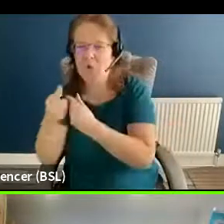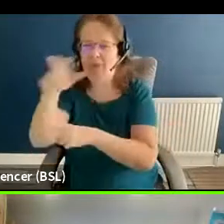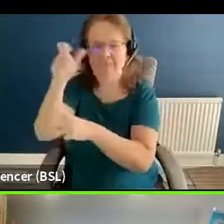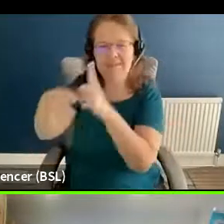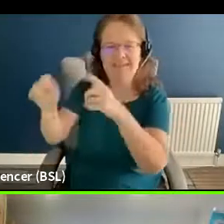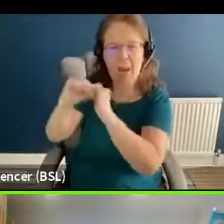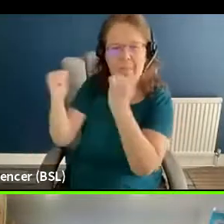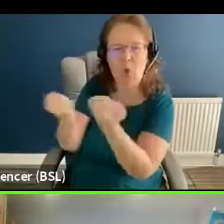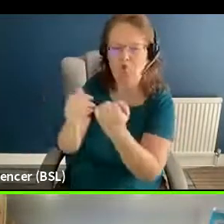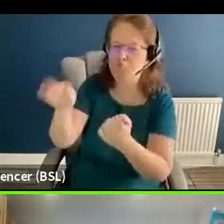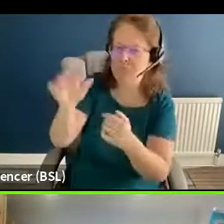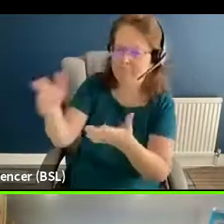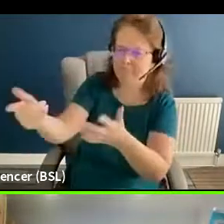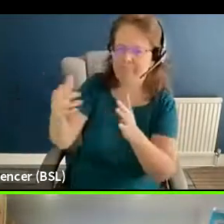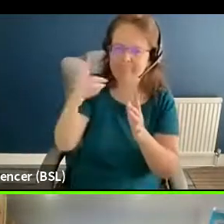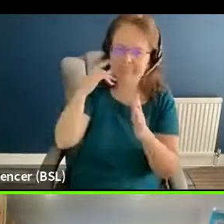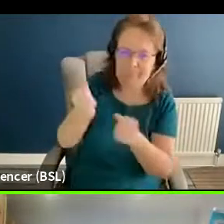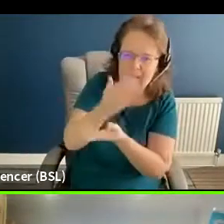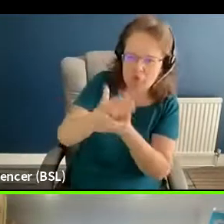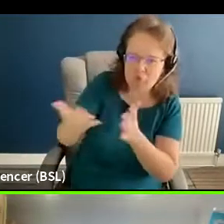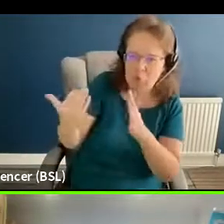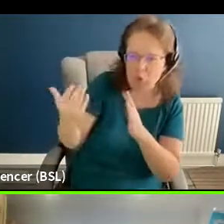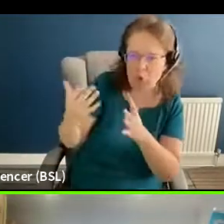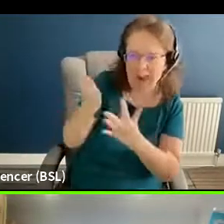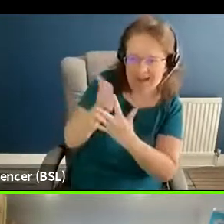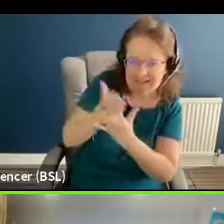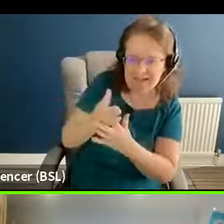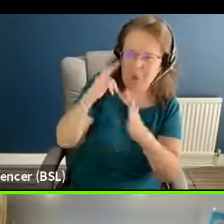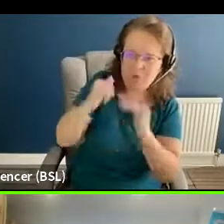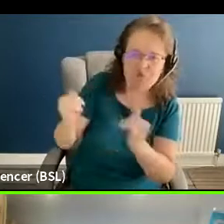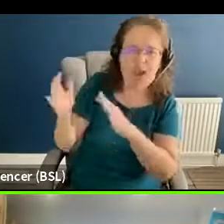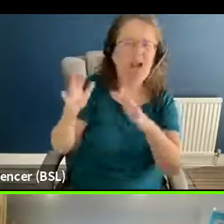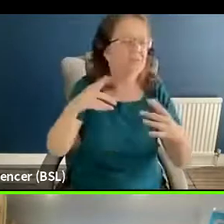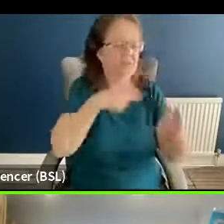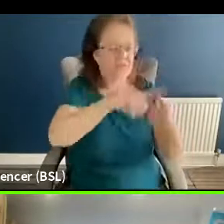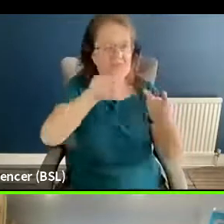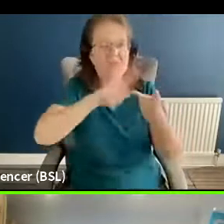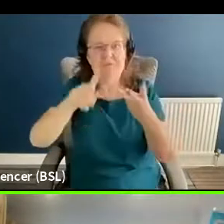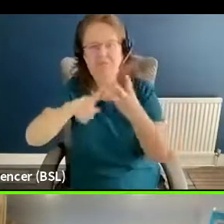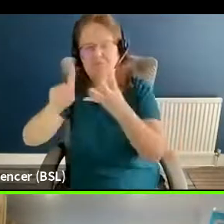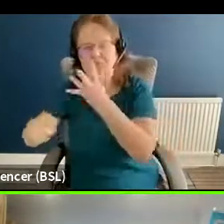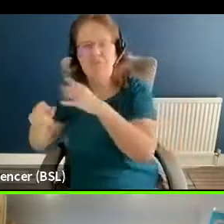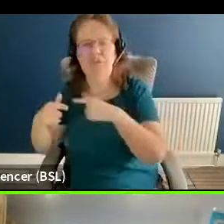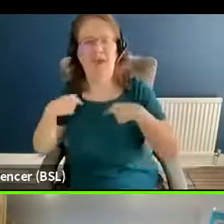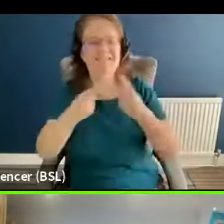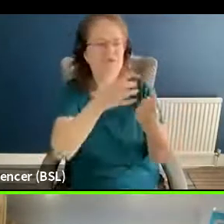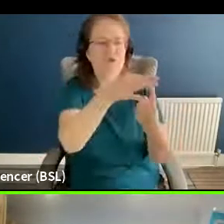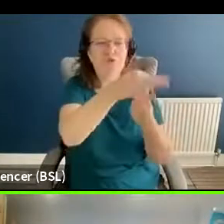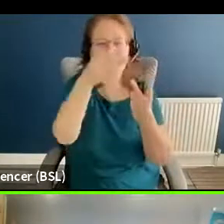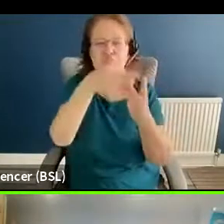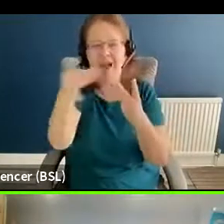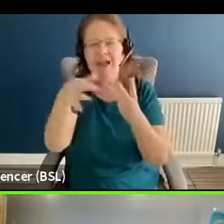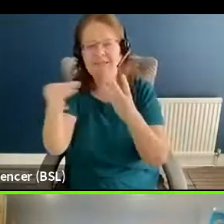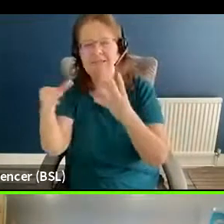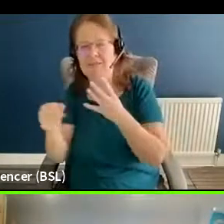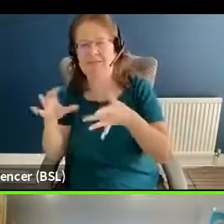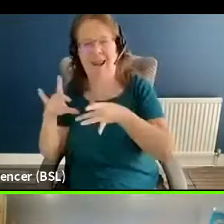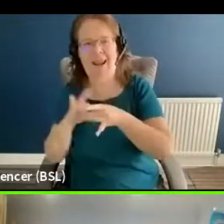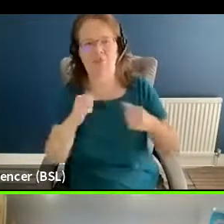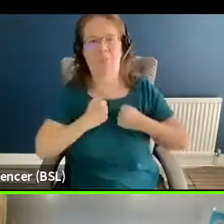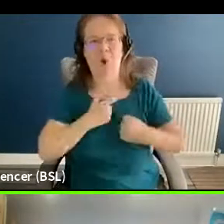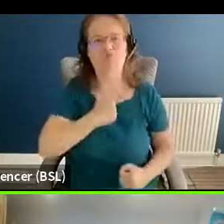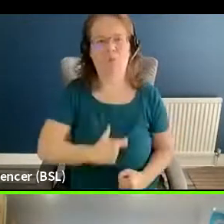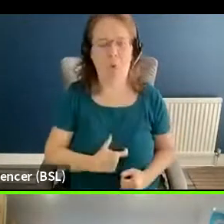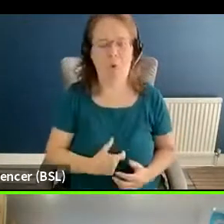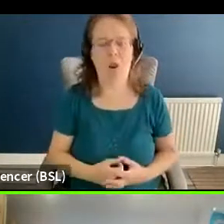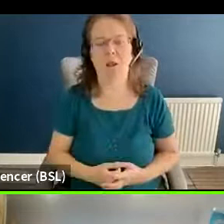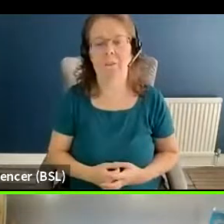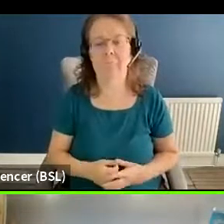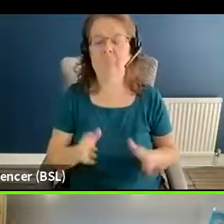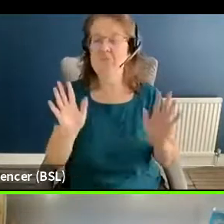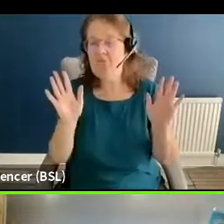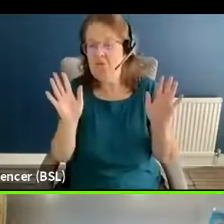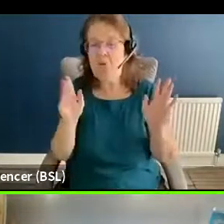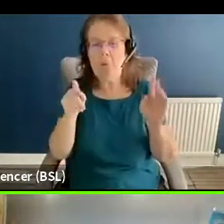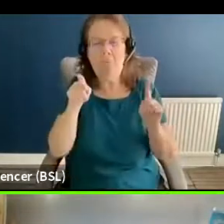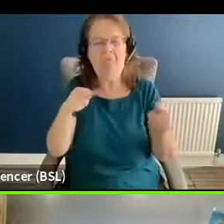accessible document remediation.There's all kinds of different strands. So that's my main focus more